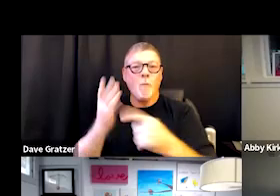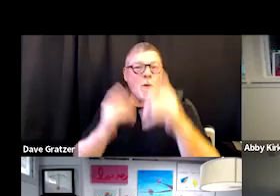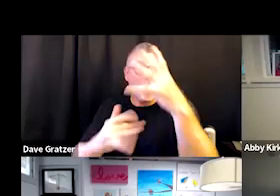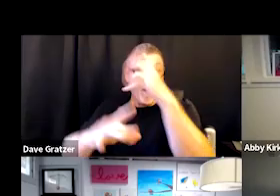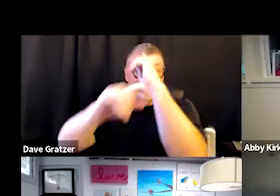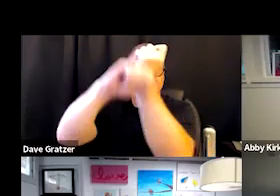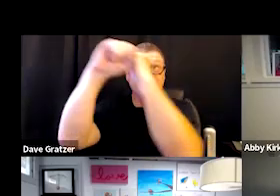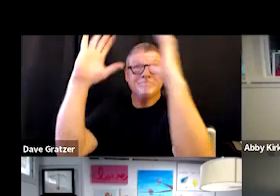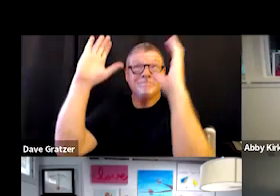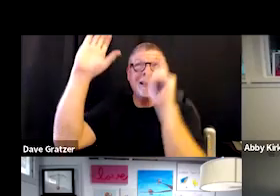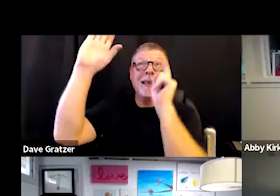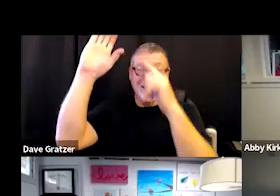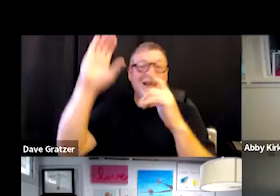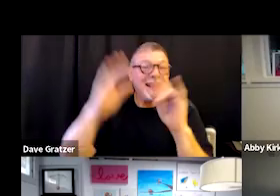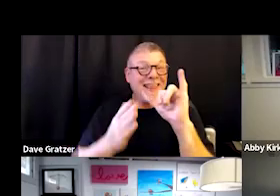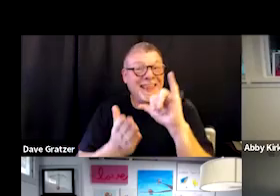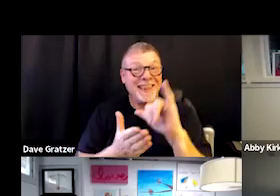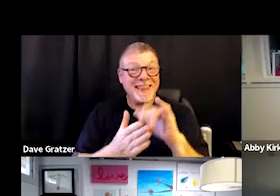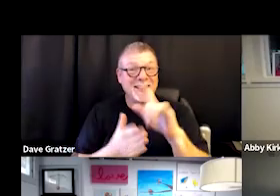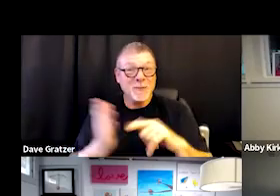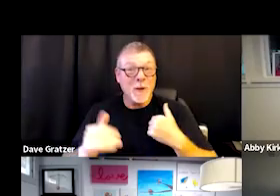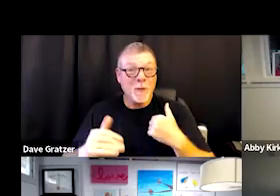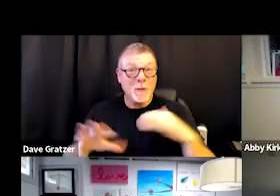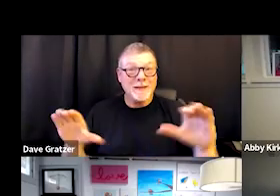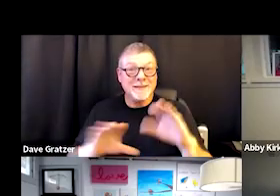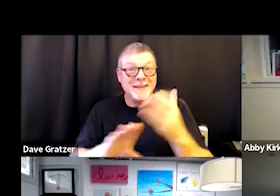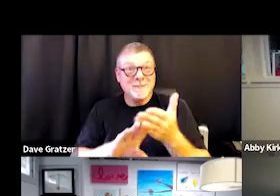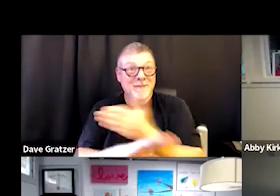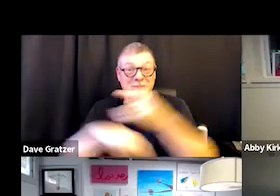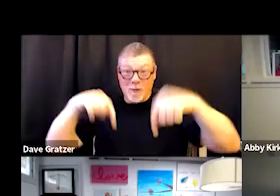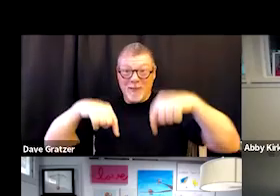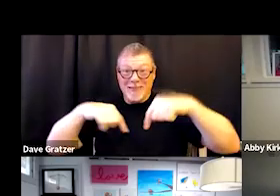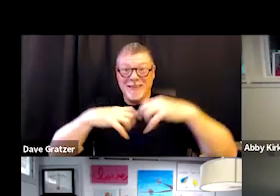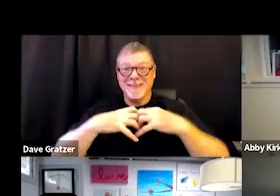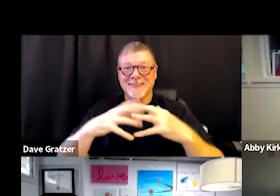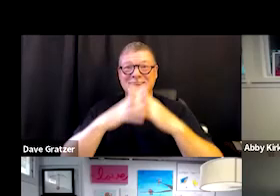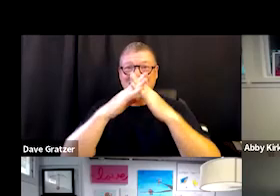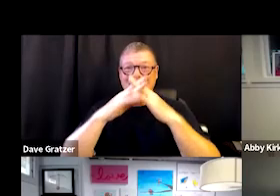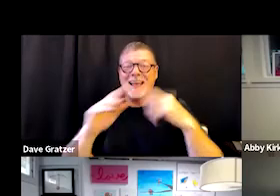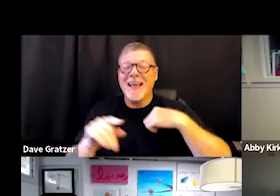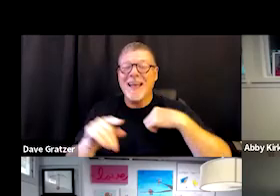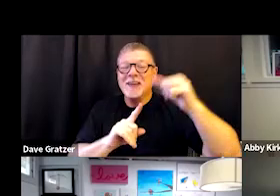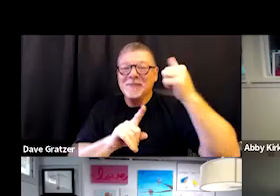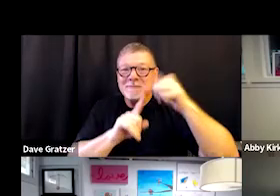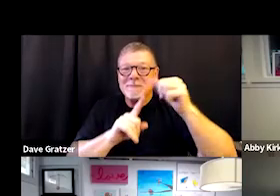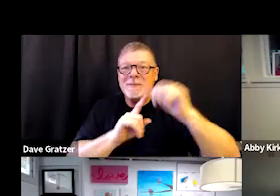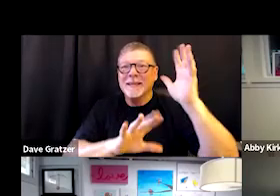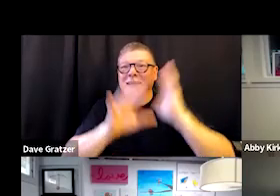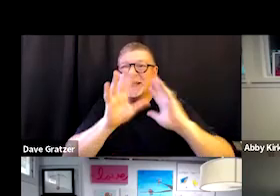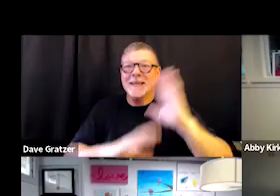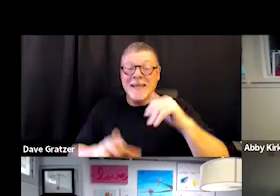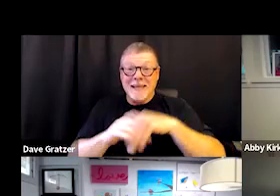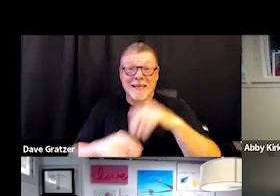This is what we did before there was a TA Center. I remember getting started with SOAR in the State of Georgia in 2007.